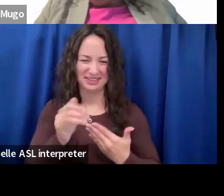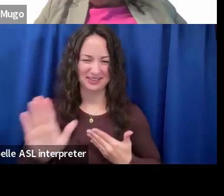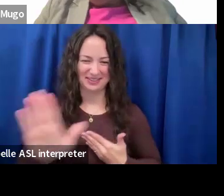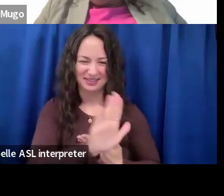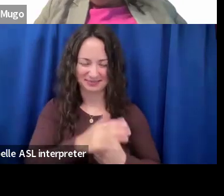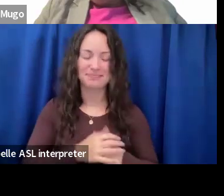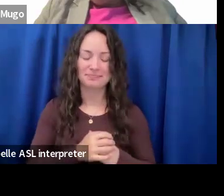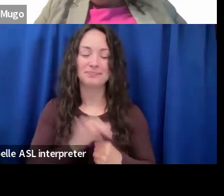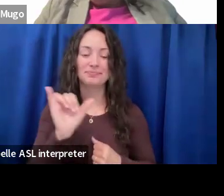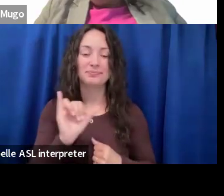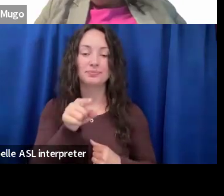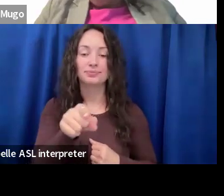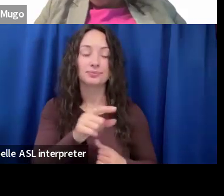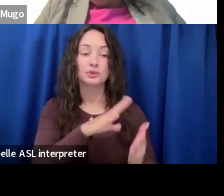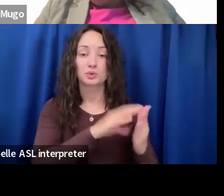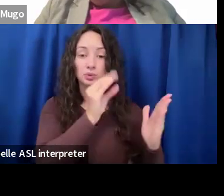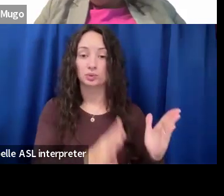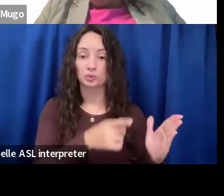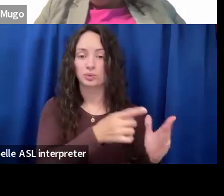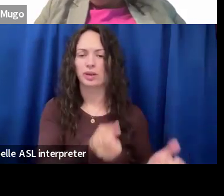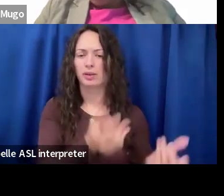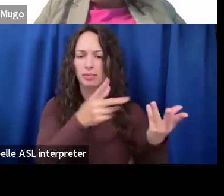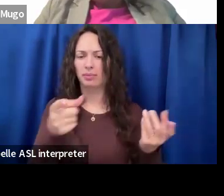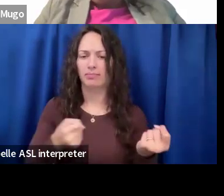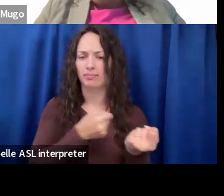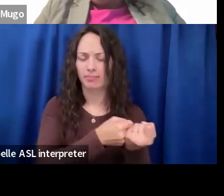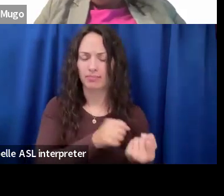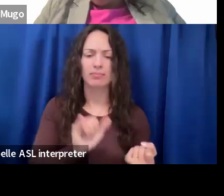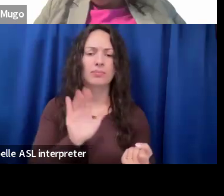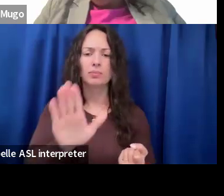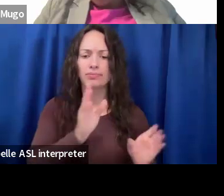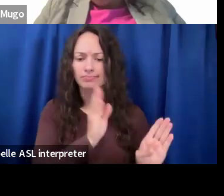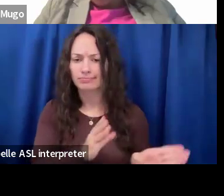of students who you have served and some of the strategies you have found effective in recruiting